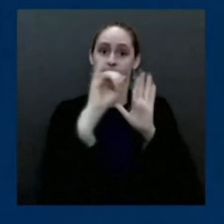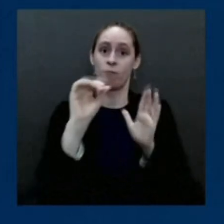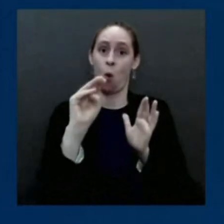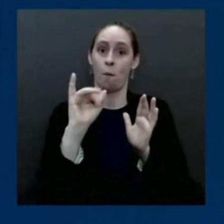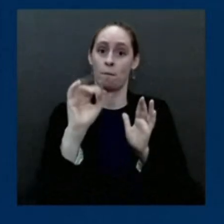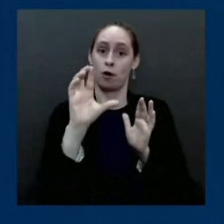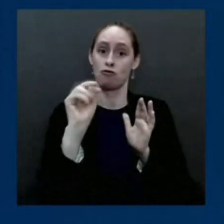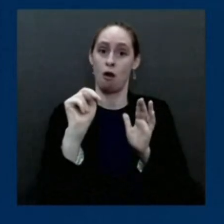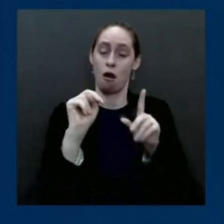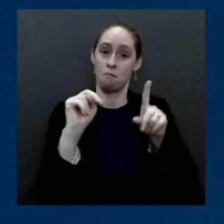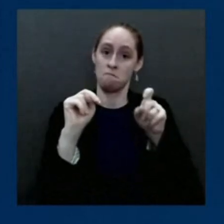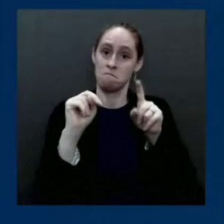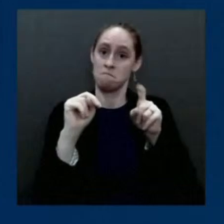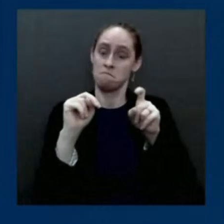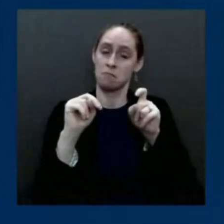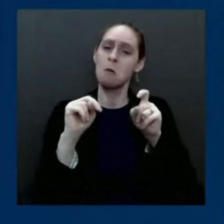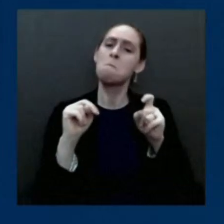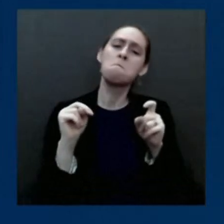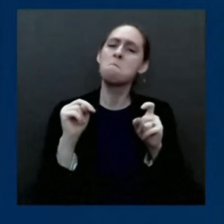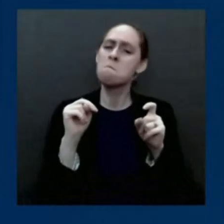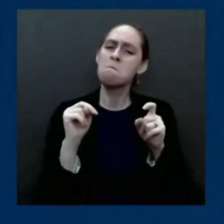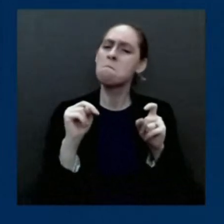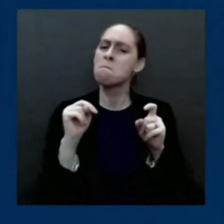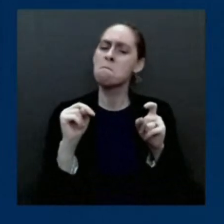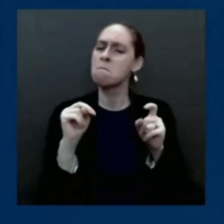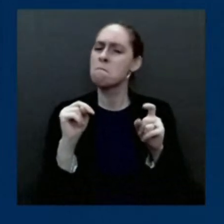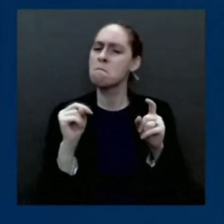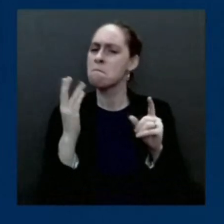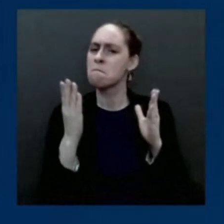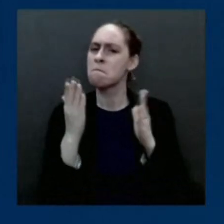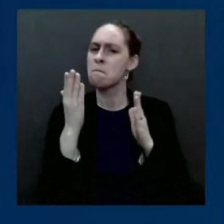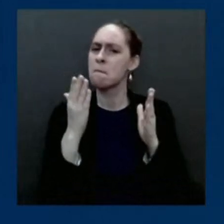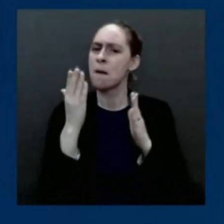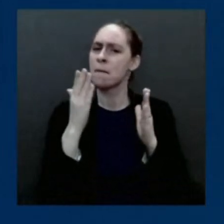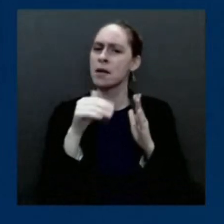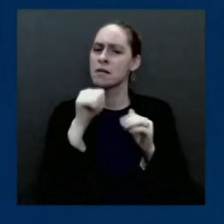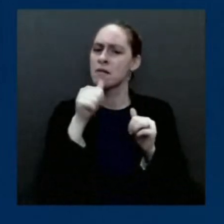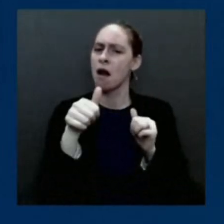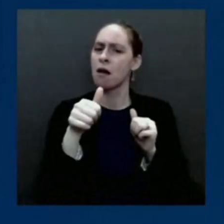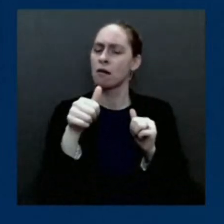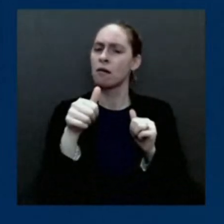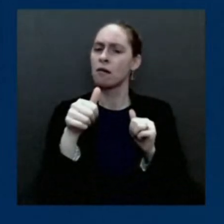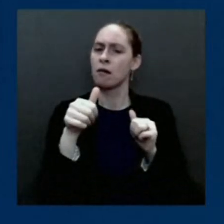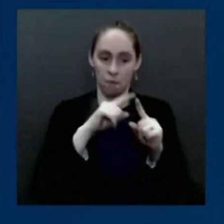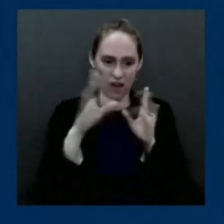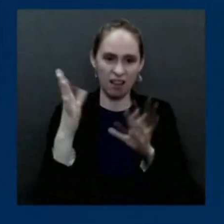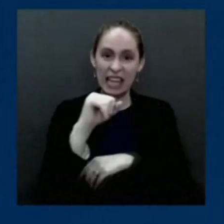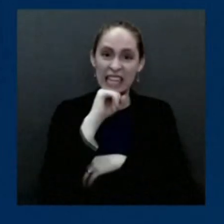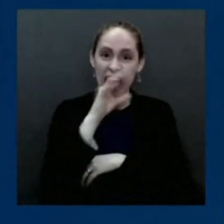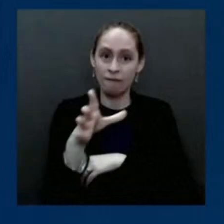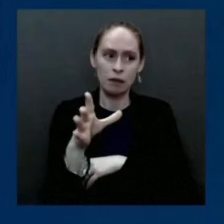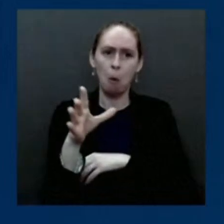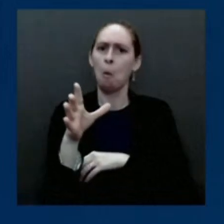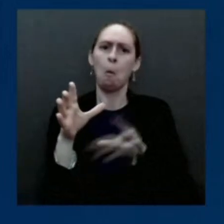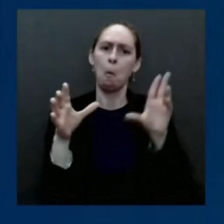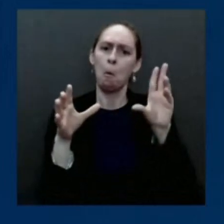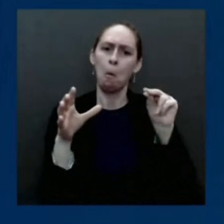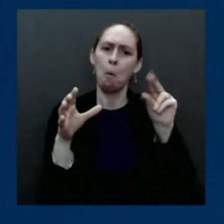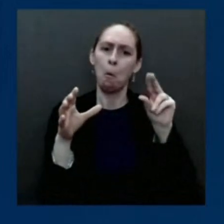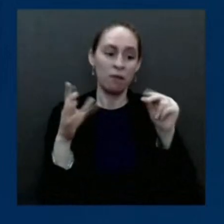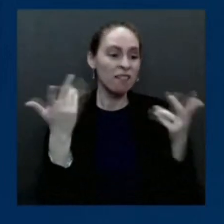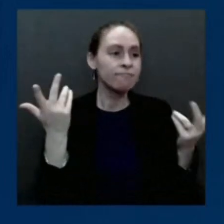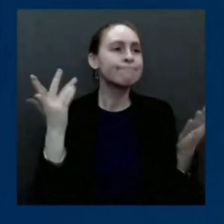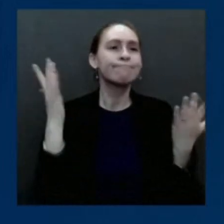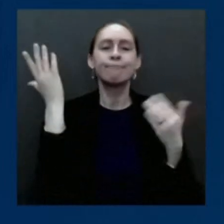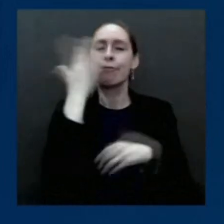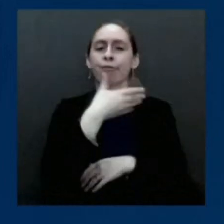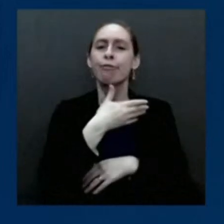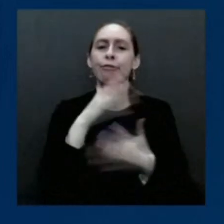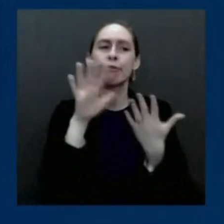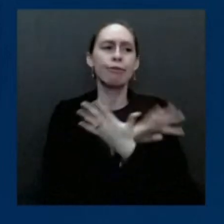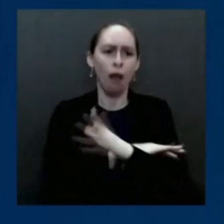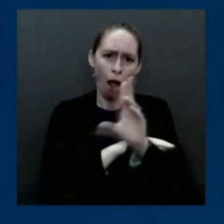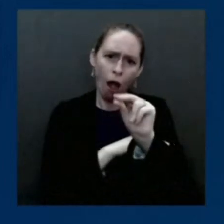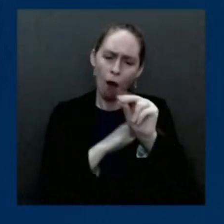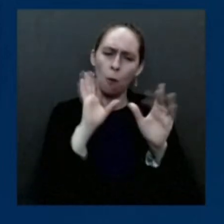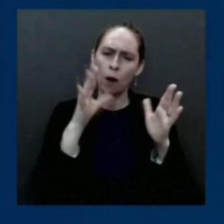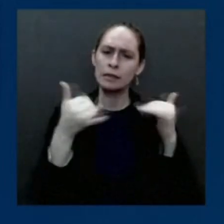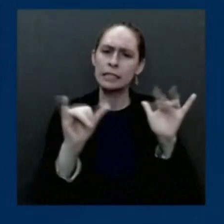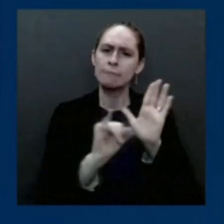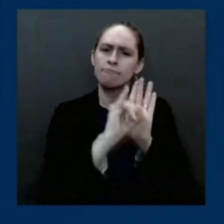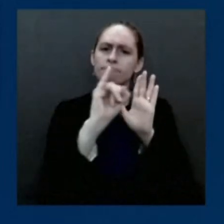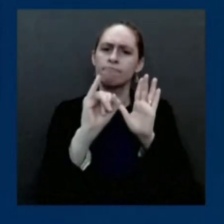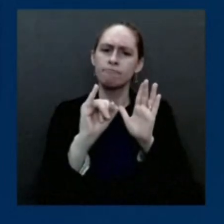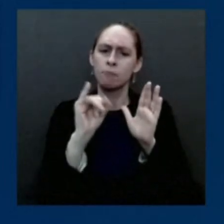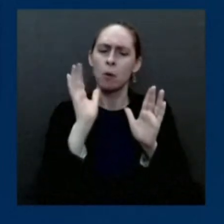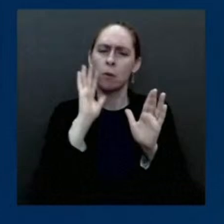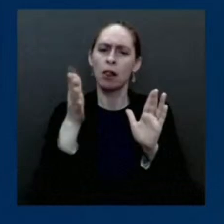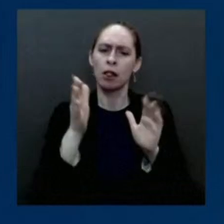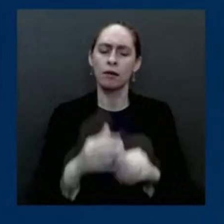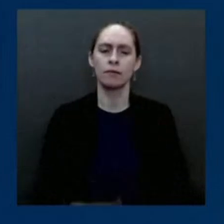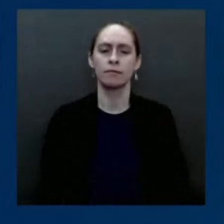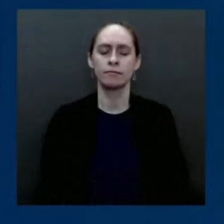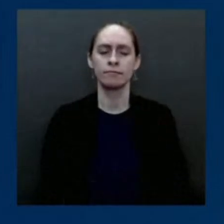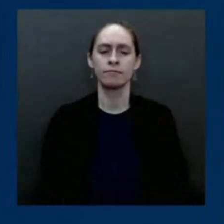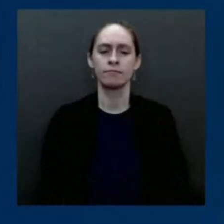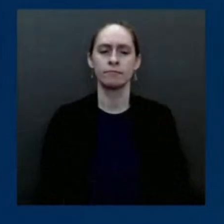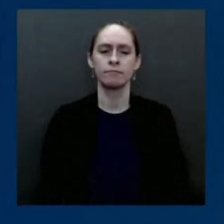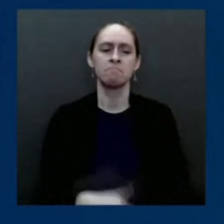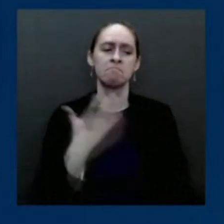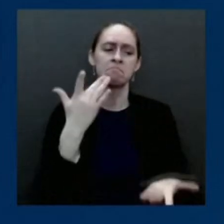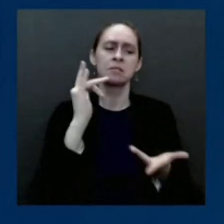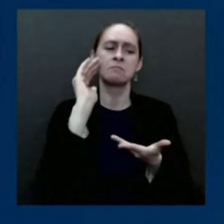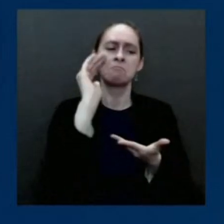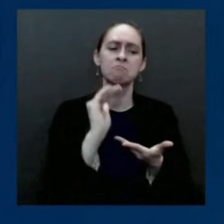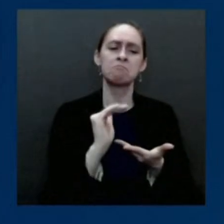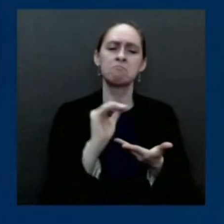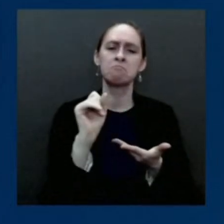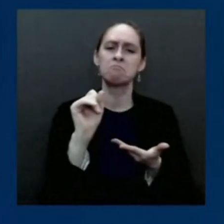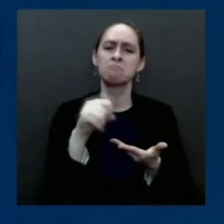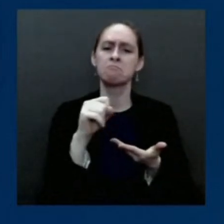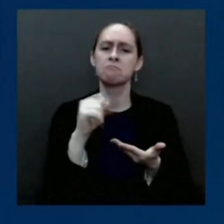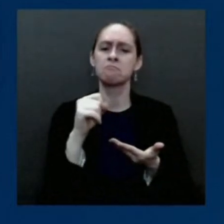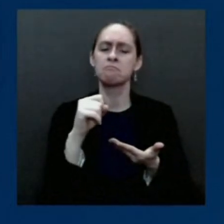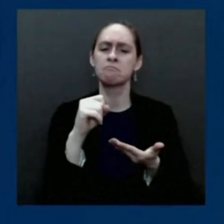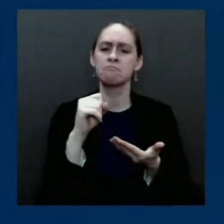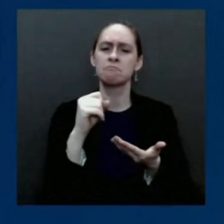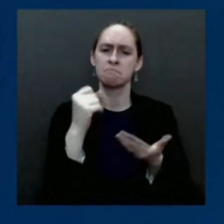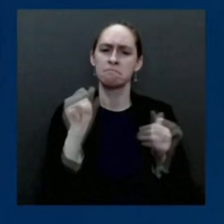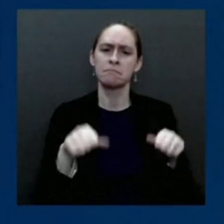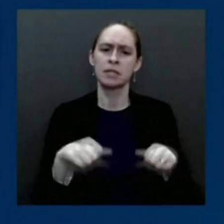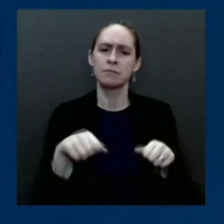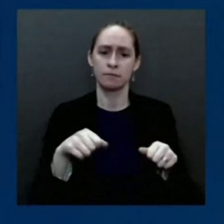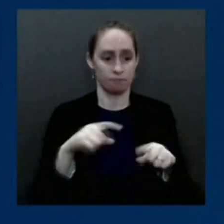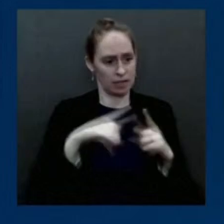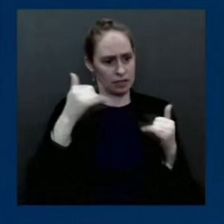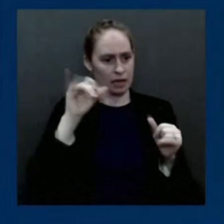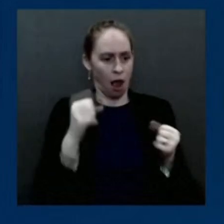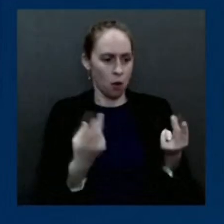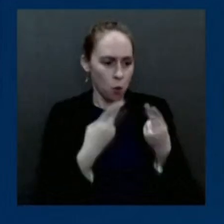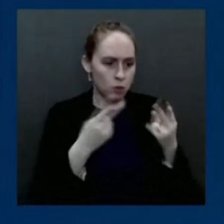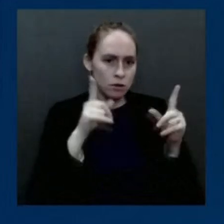THERE APPEARS TO BE SOME WHAT